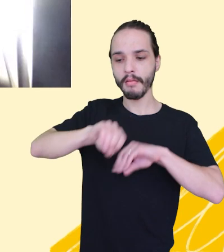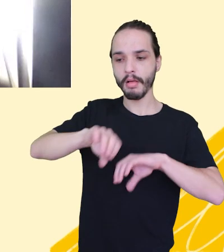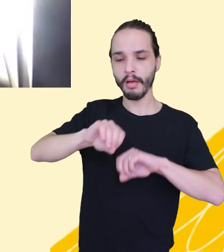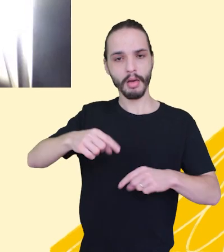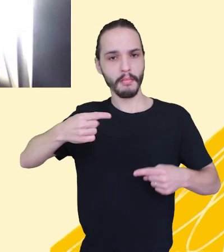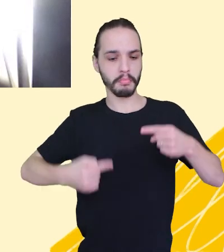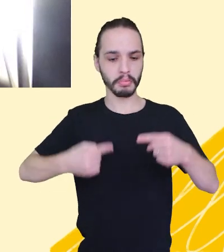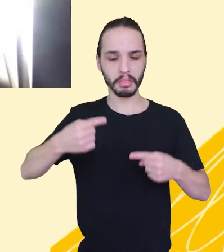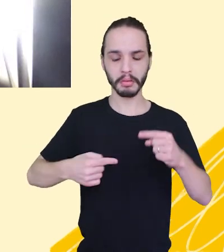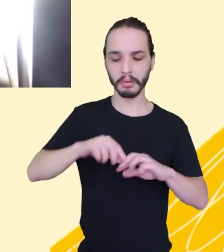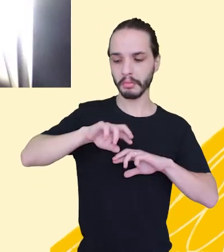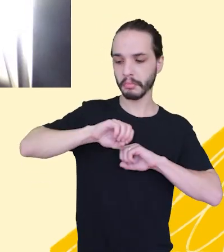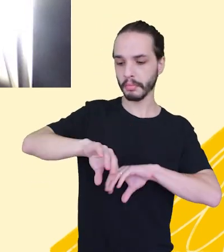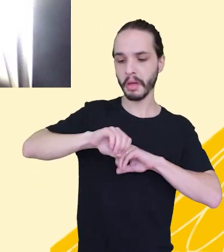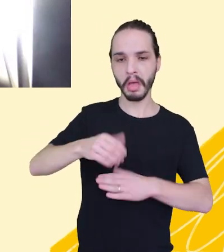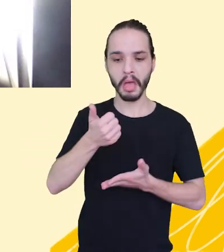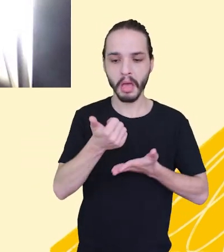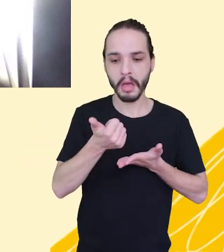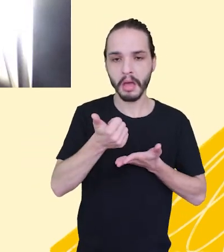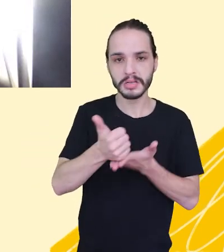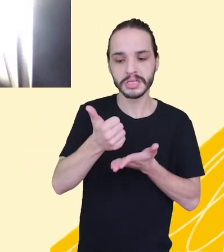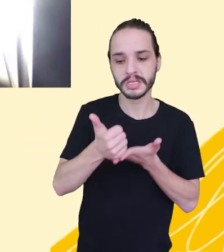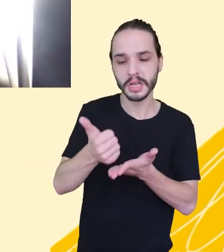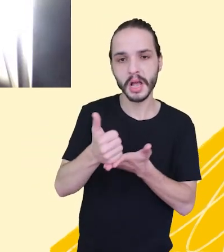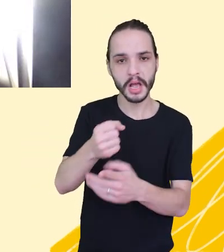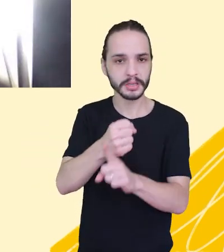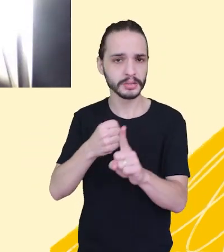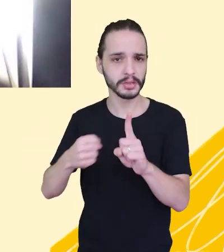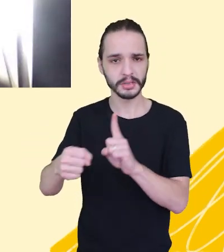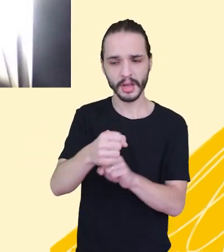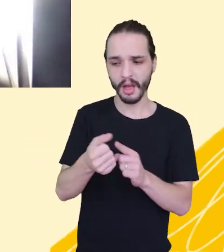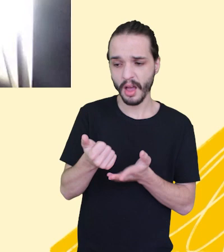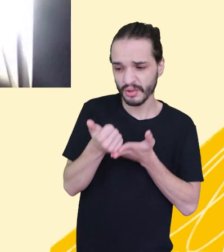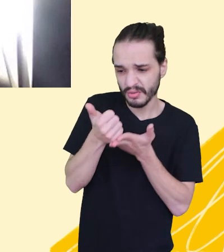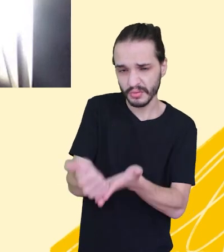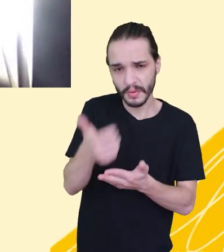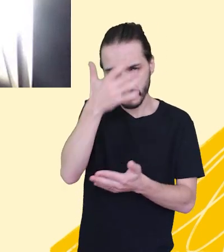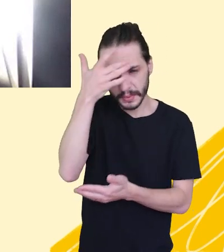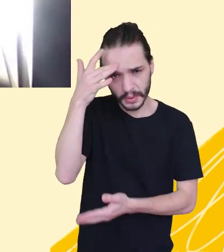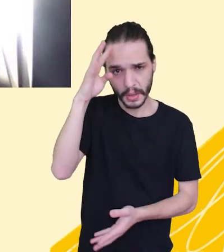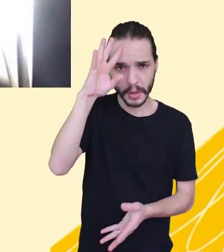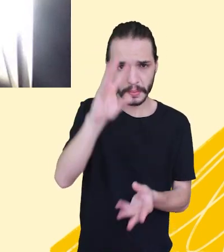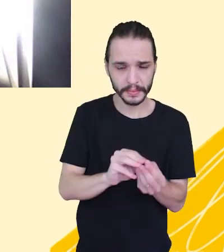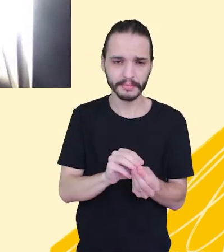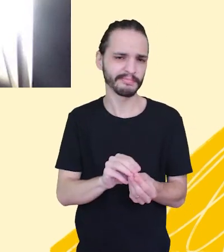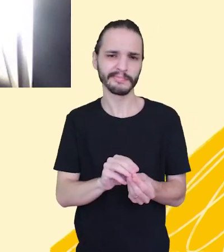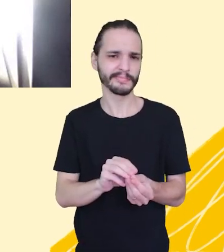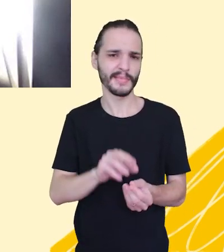I'm not a teacher, I'm not a politician, I'm not a social worker.